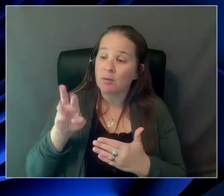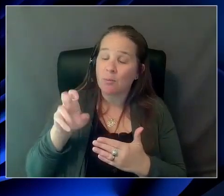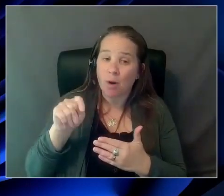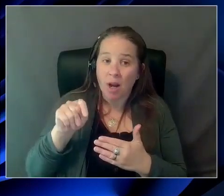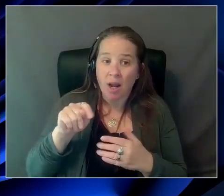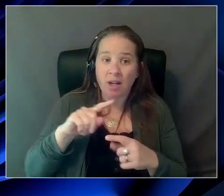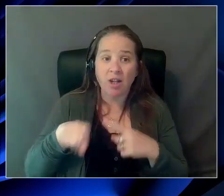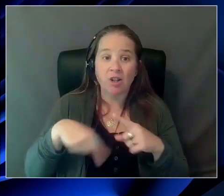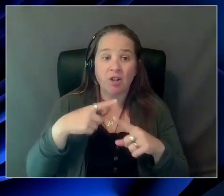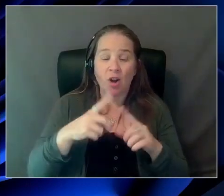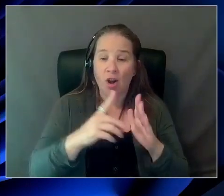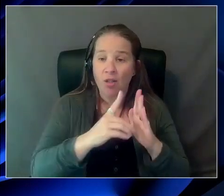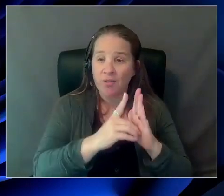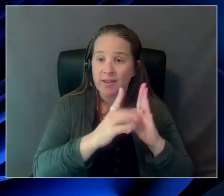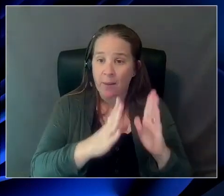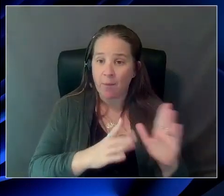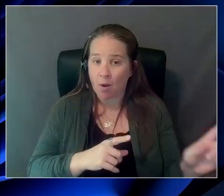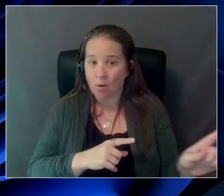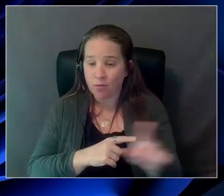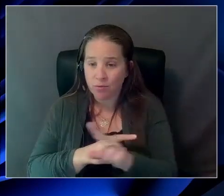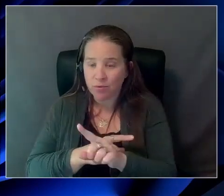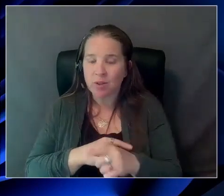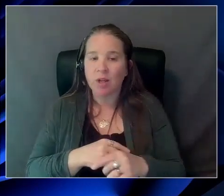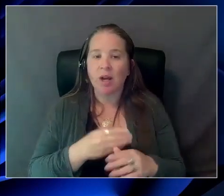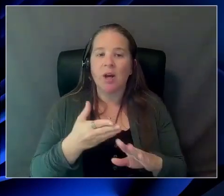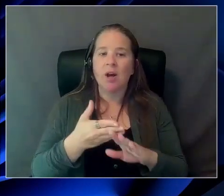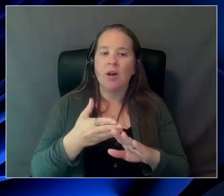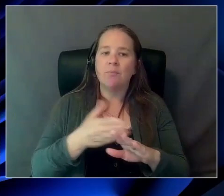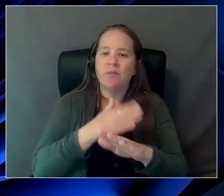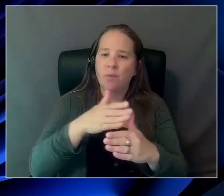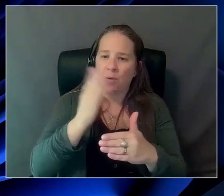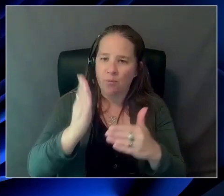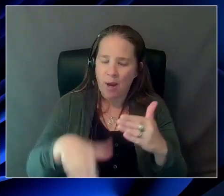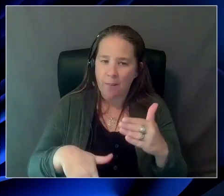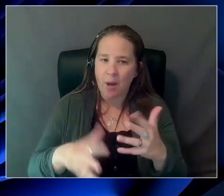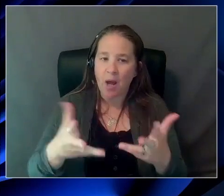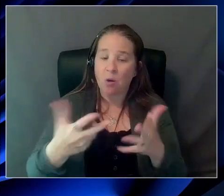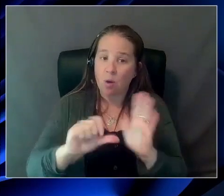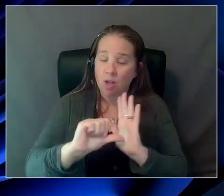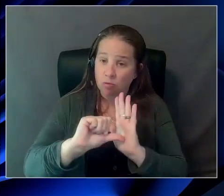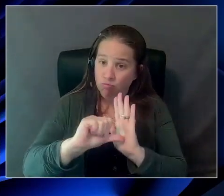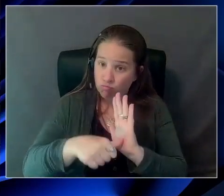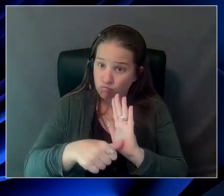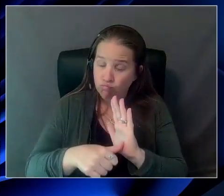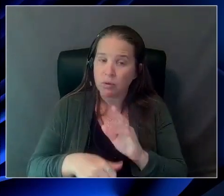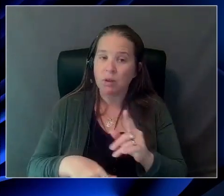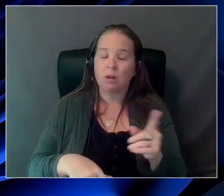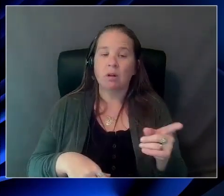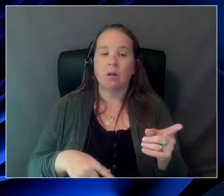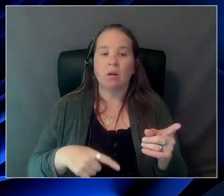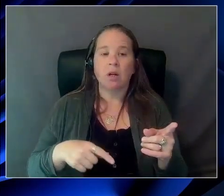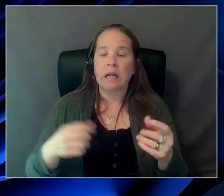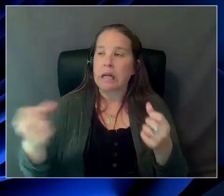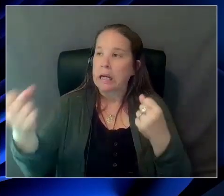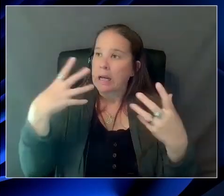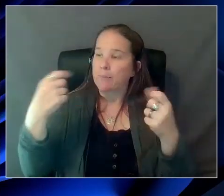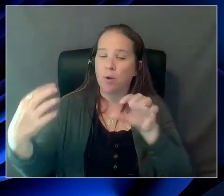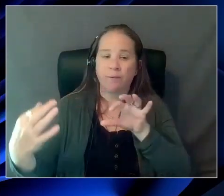all of the demonstrators before we wrap up. I wanted to reiterate here that we value input and feedback so please